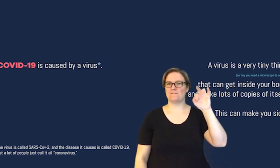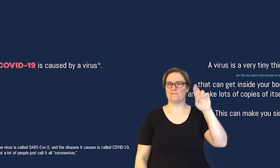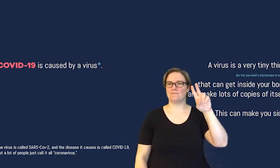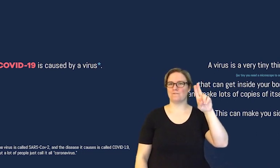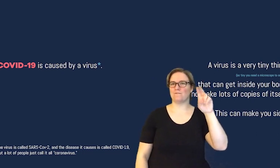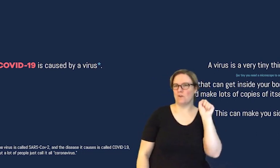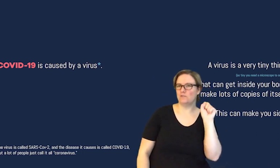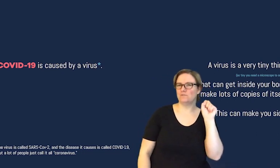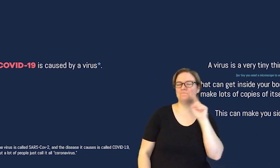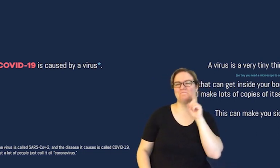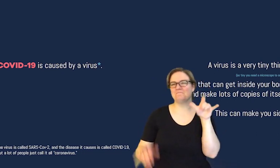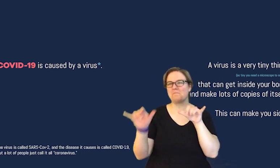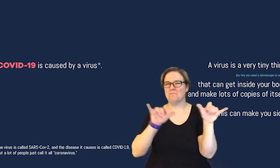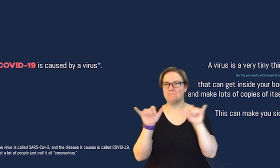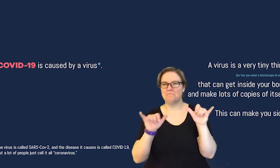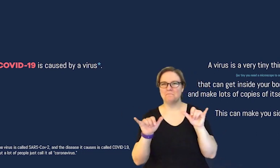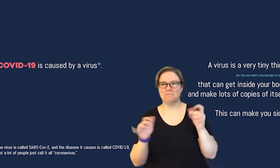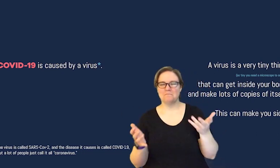just call it coronavirus.